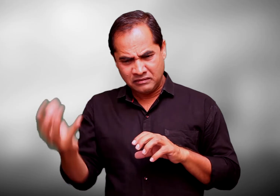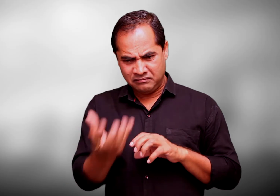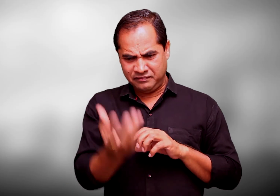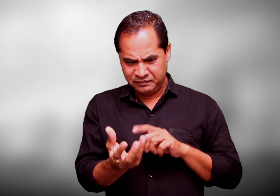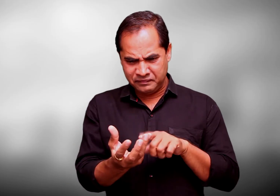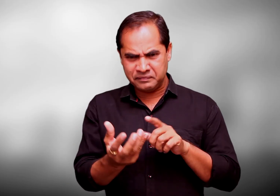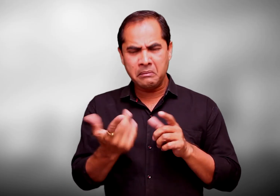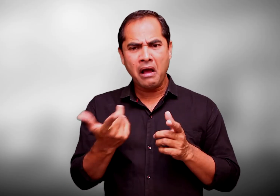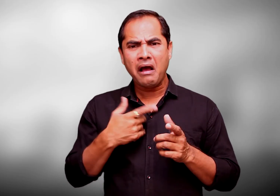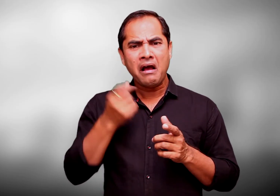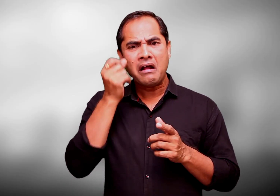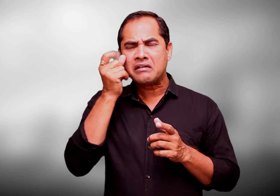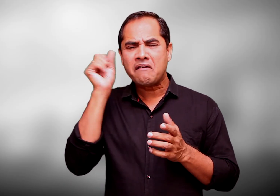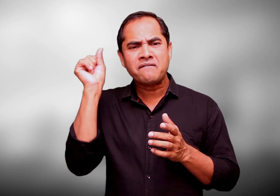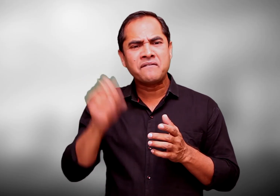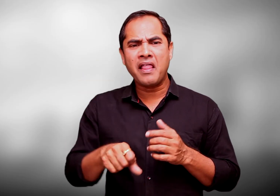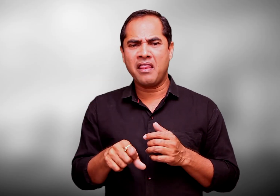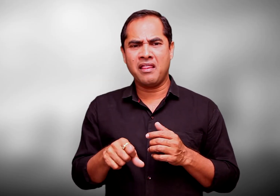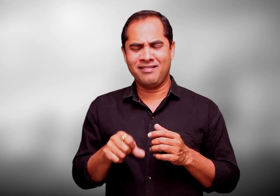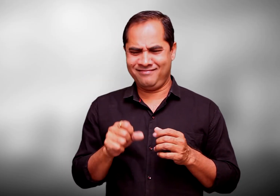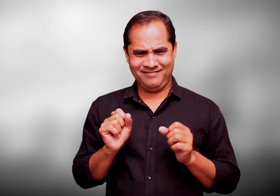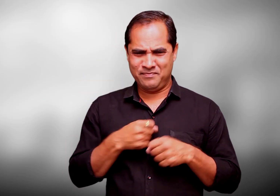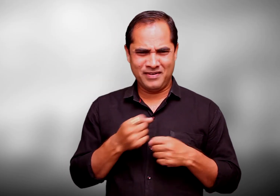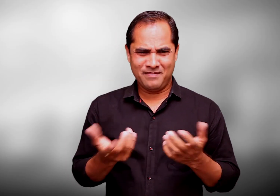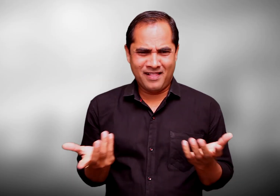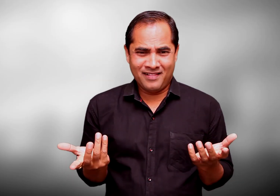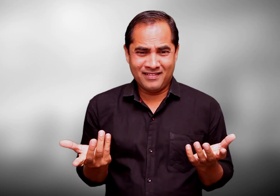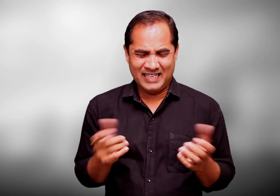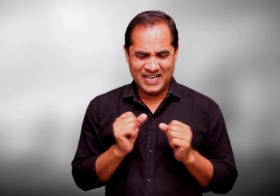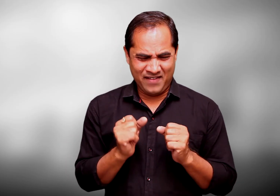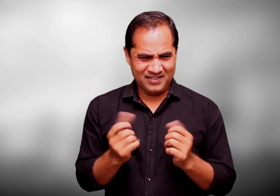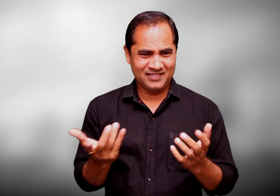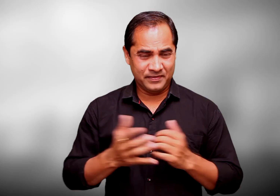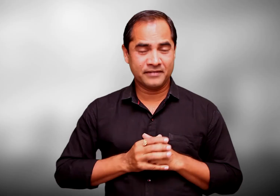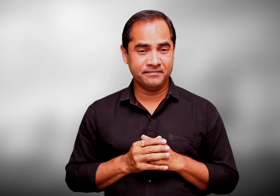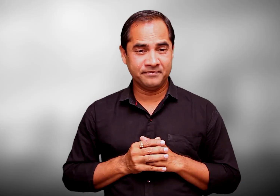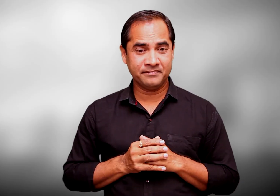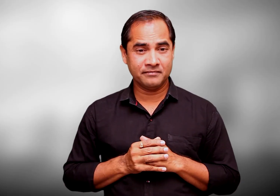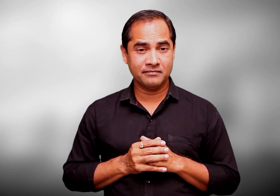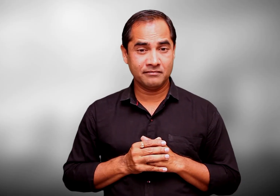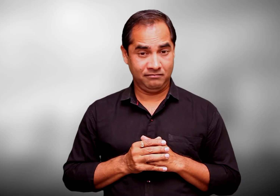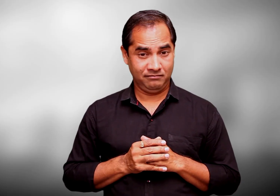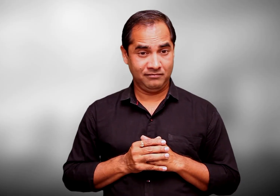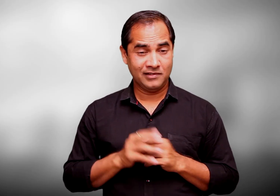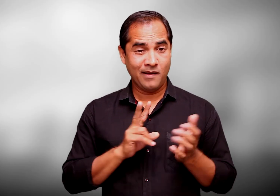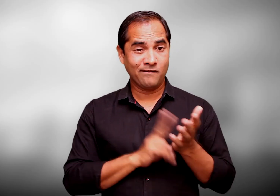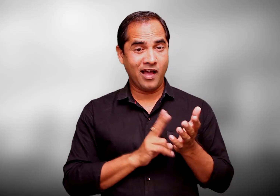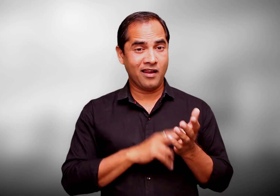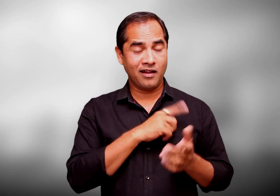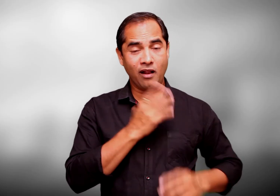about something, we often can't understand it completely, can we?'